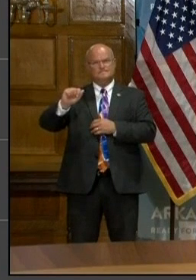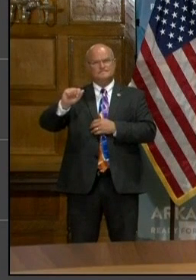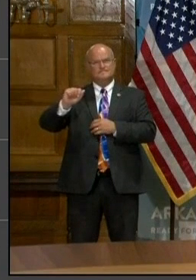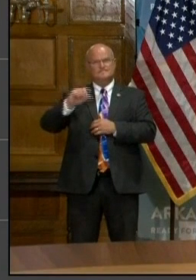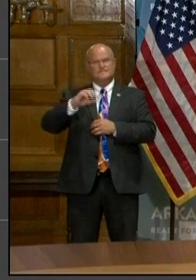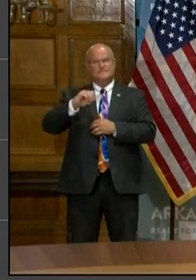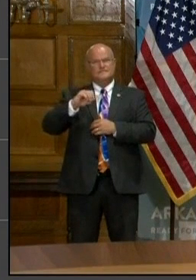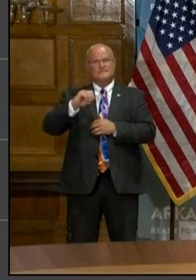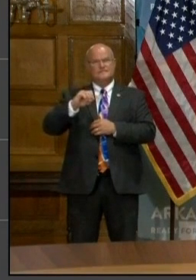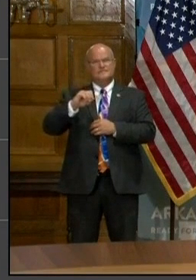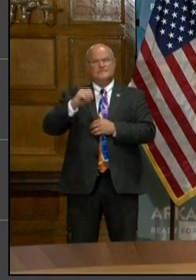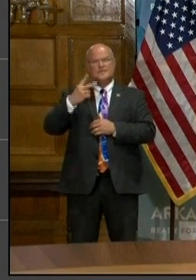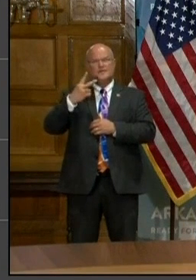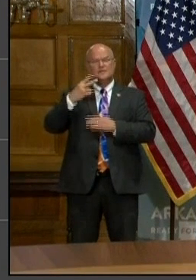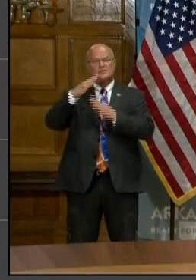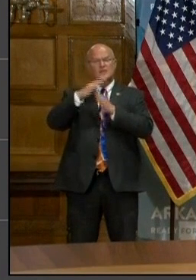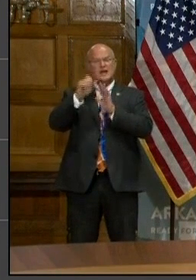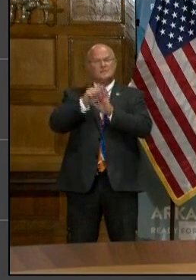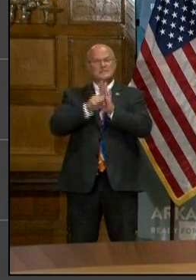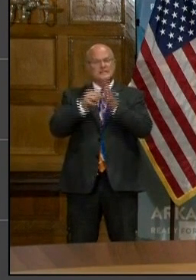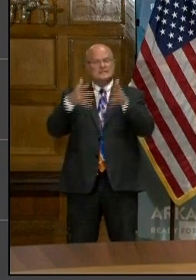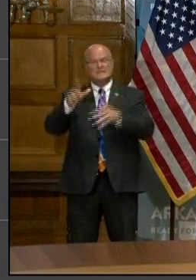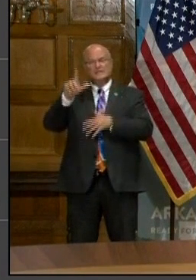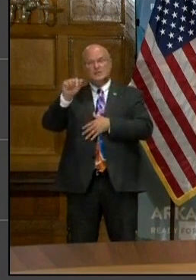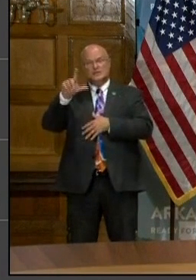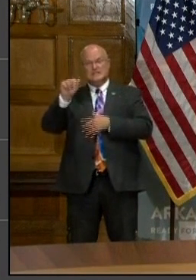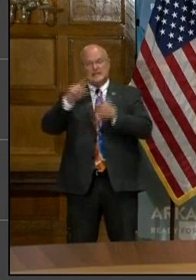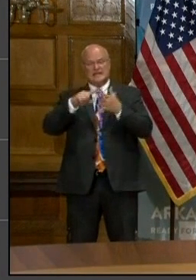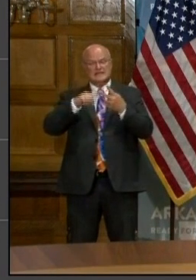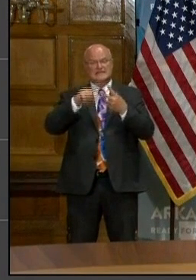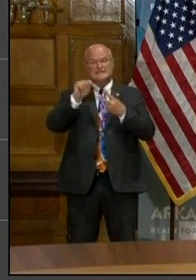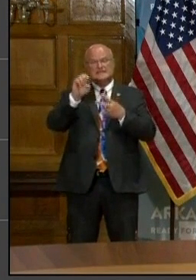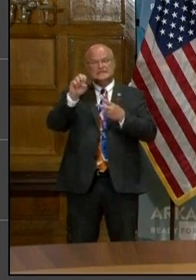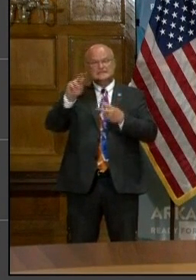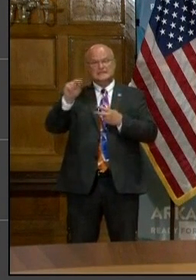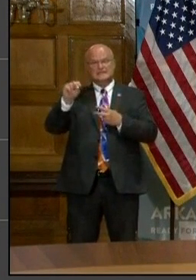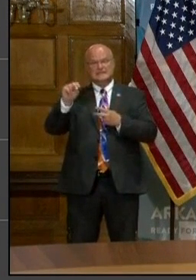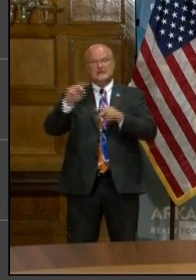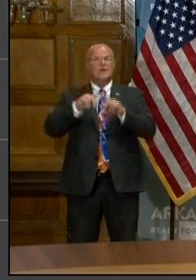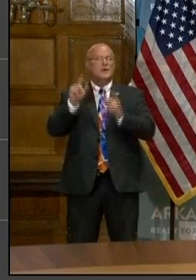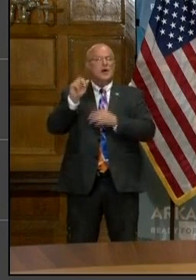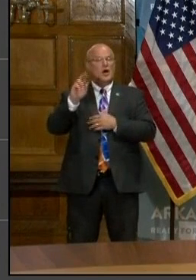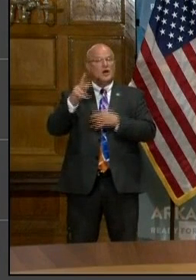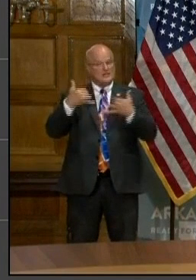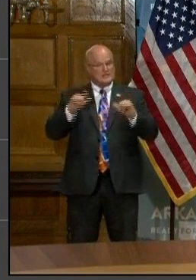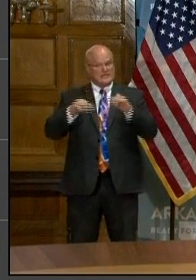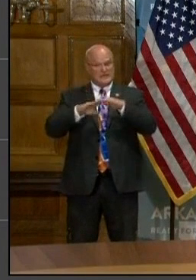ONE, YOU WILL SEE ARKANSAS IS JUST ABOUT THE SAME POSITION. I THINK WE DROPPED ONE OR REALLY TIED WITH ALABAMA.